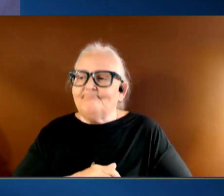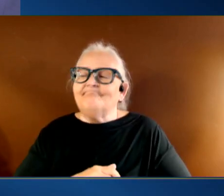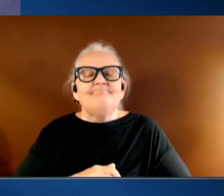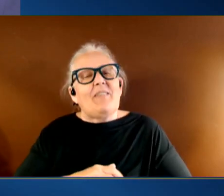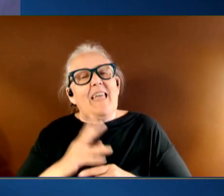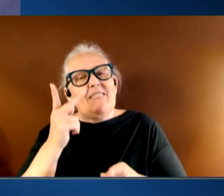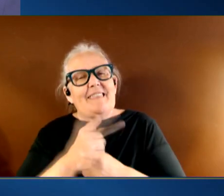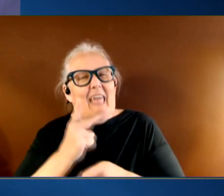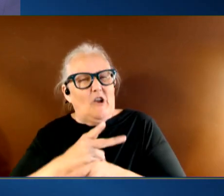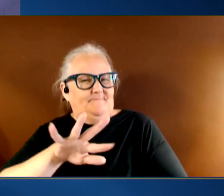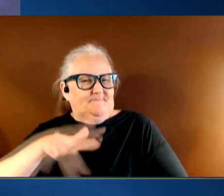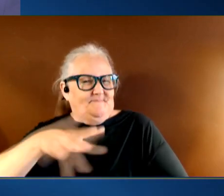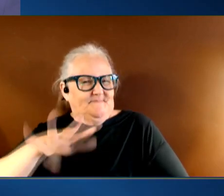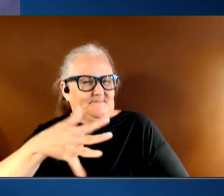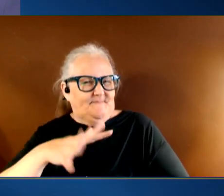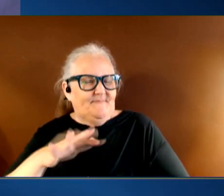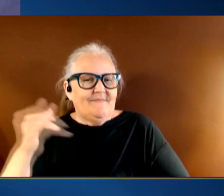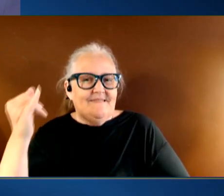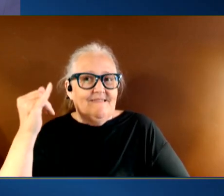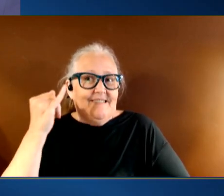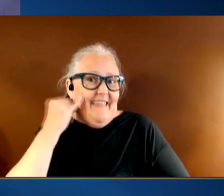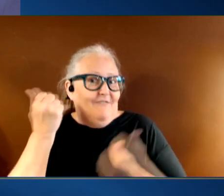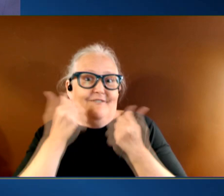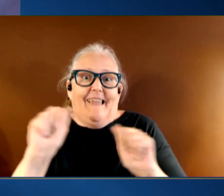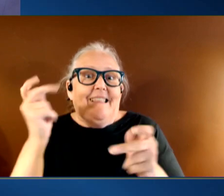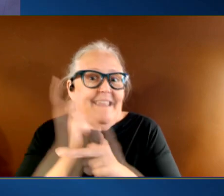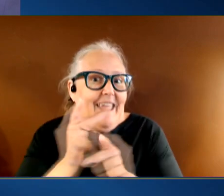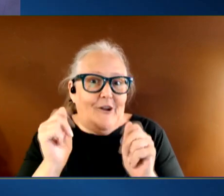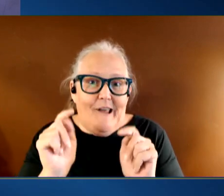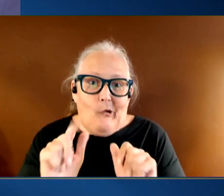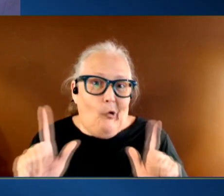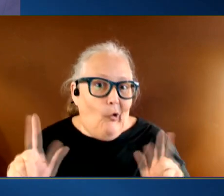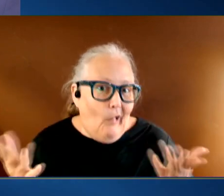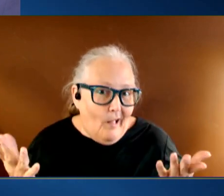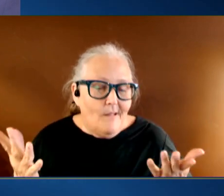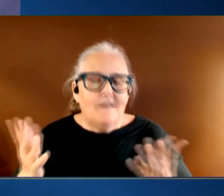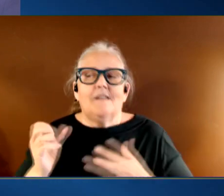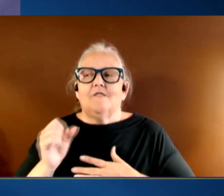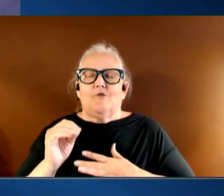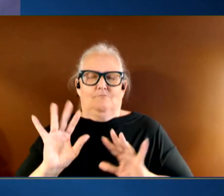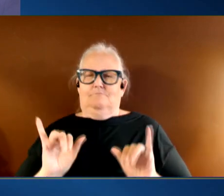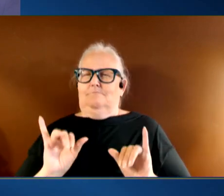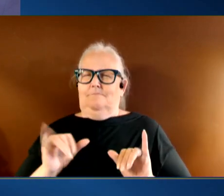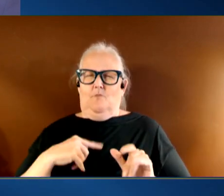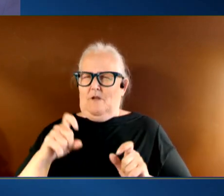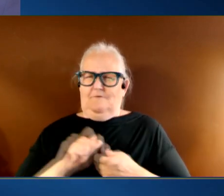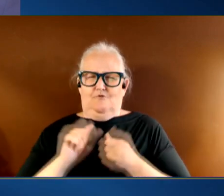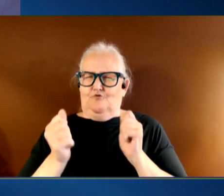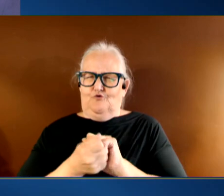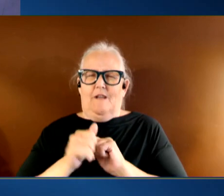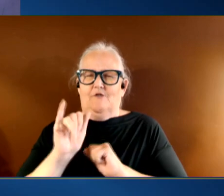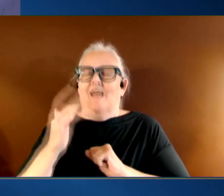it's delivered at all. And so, we need to change that, and that's why we've all come together.